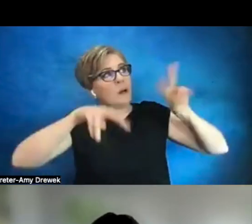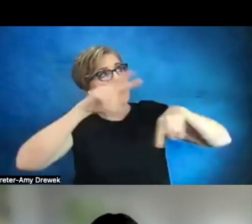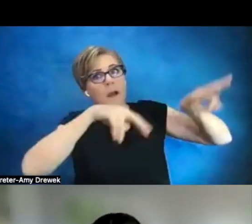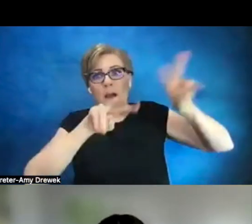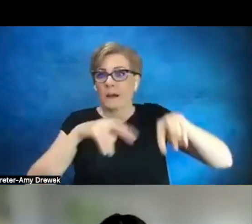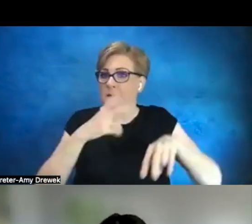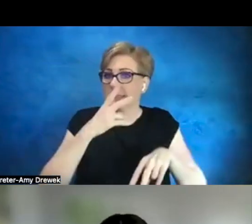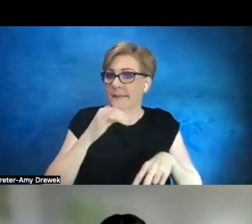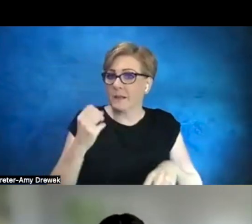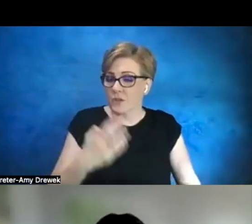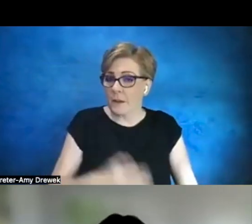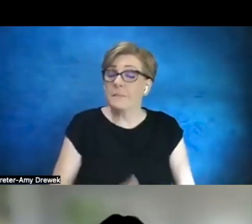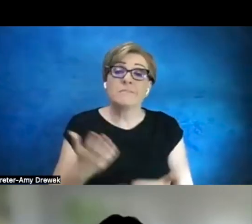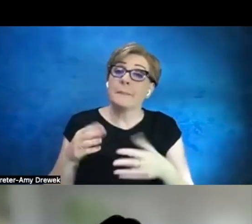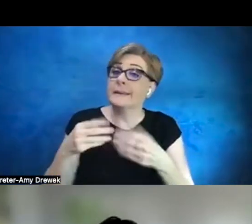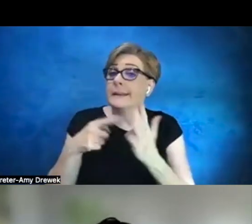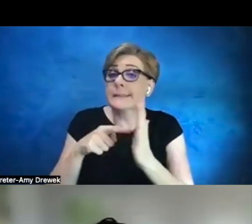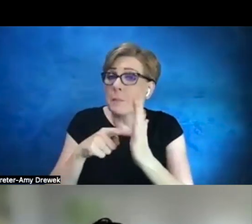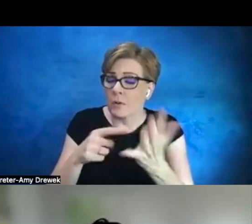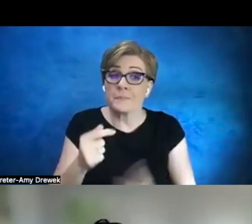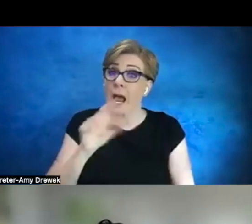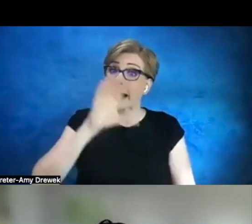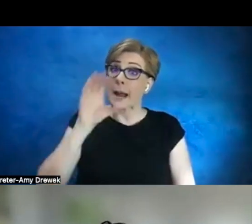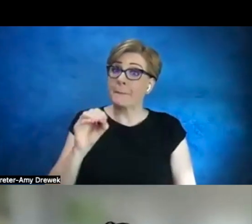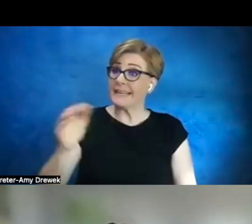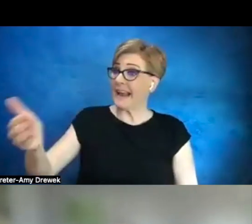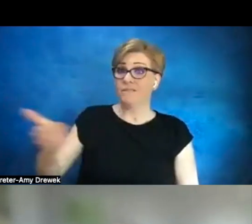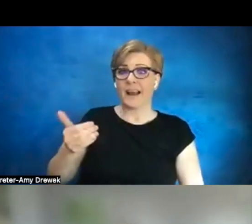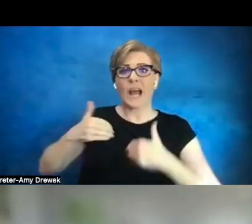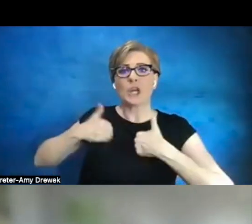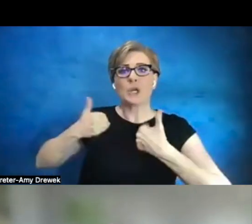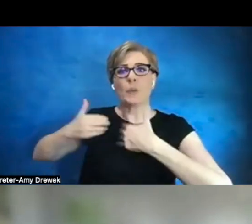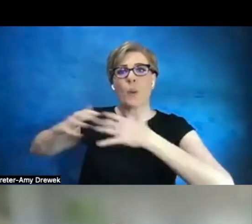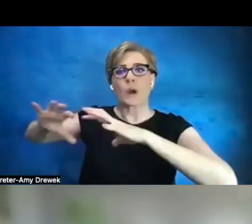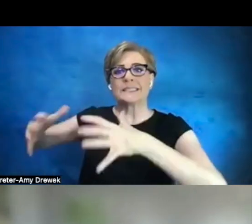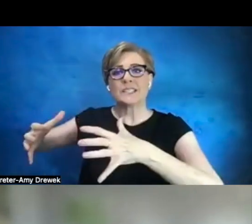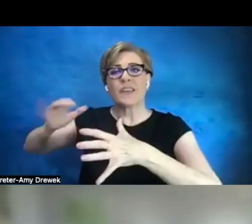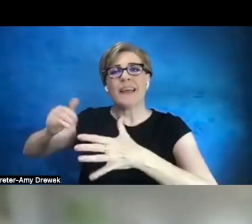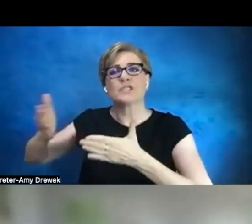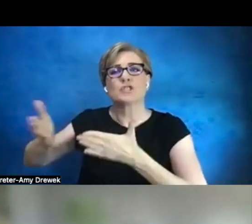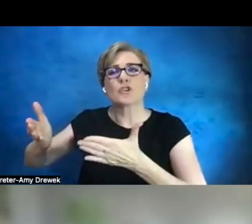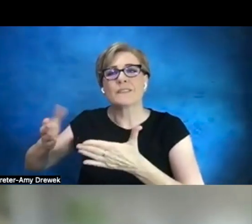An example might be an organization serving disabled youth to see their facilities,